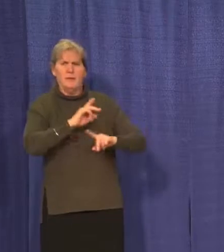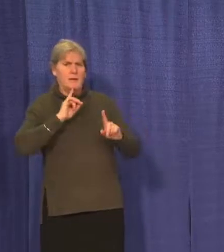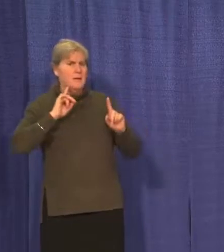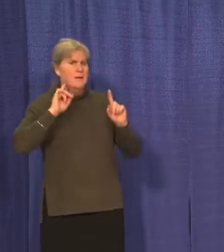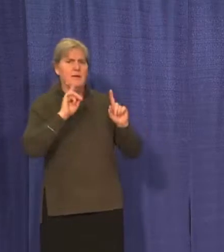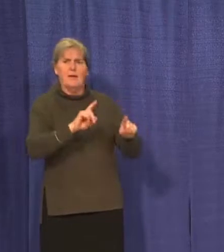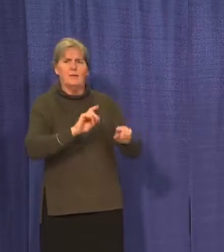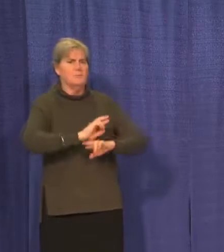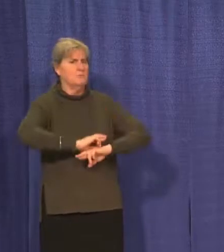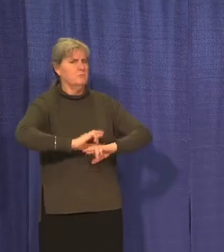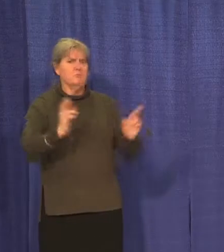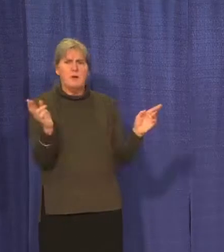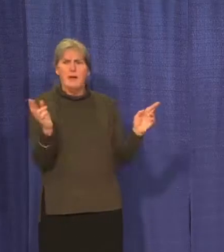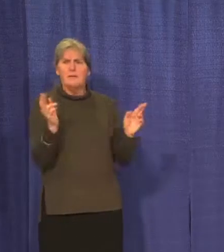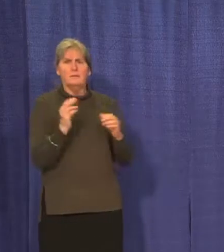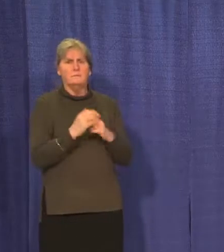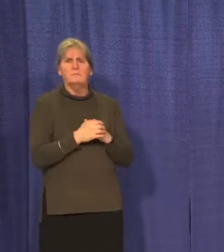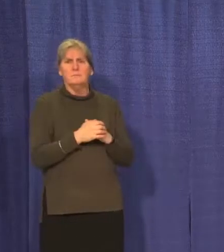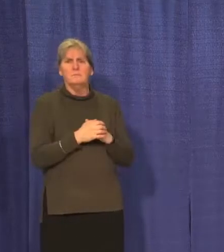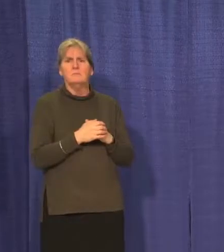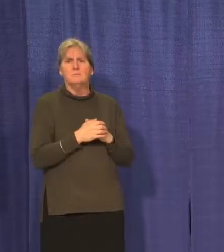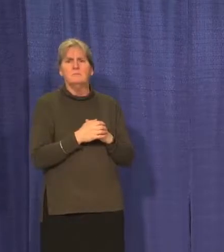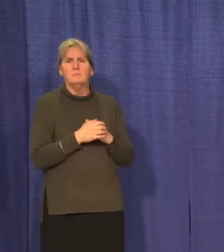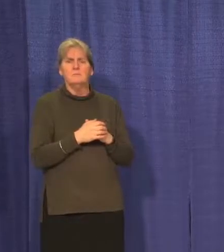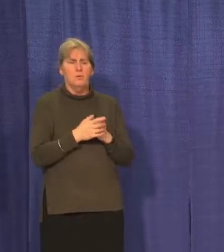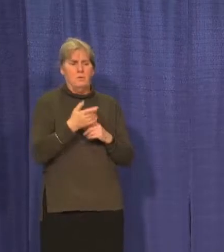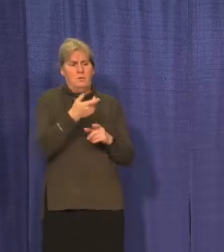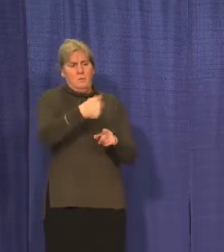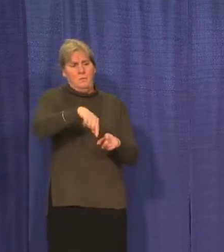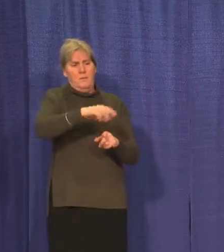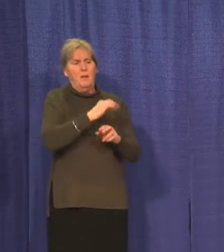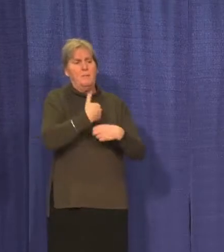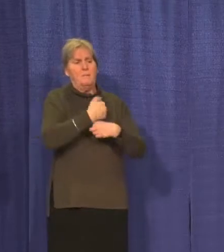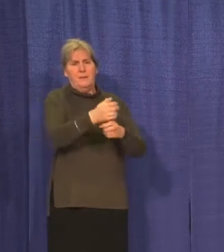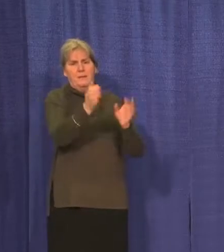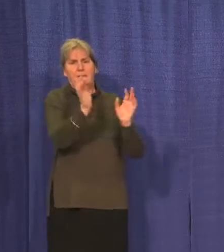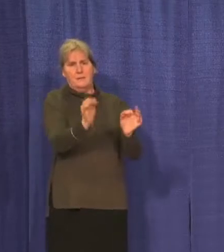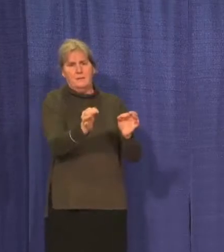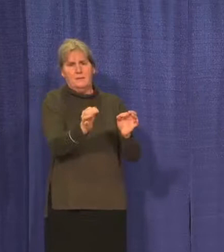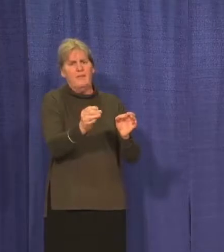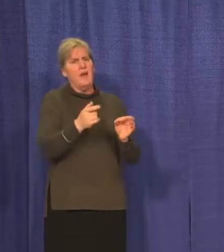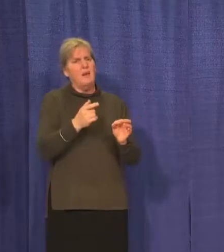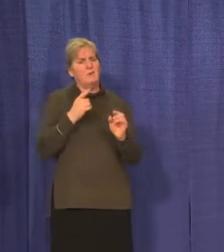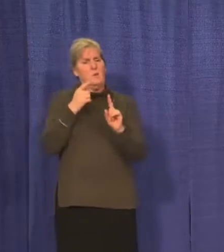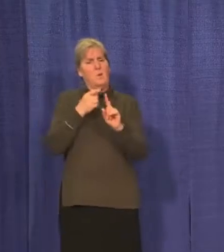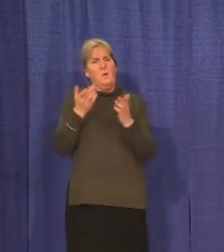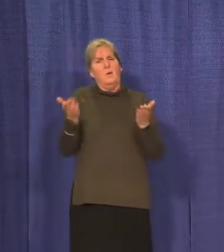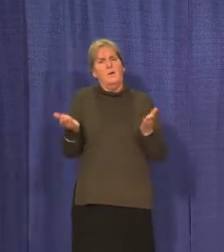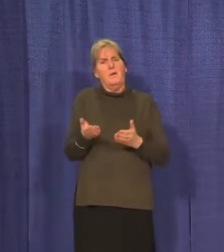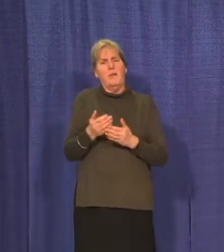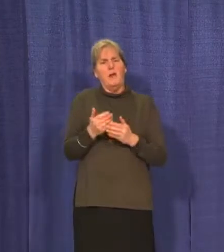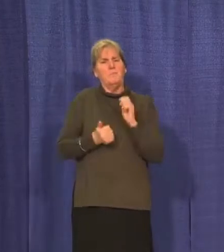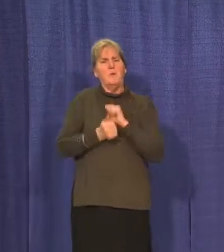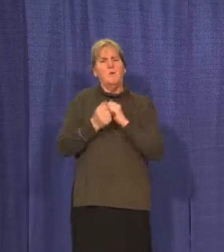questions to also get the right information. That's the climate that we work